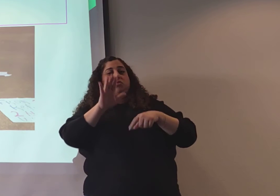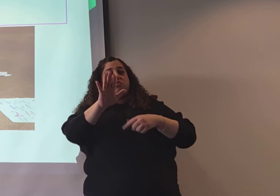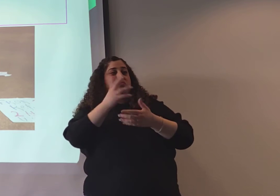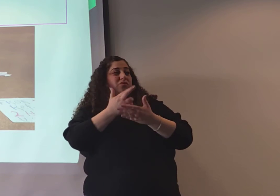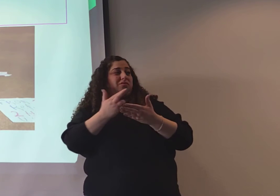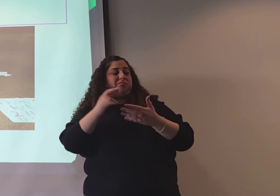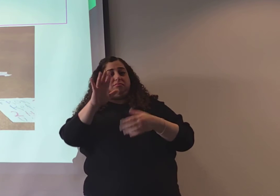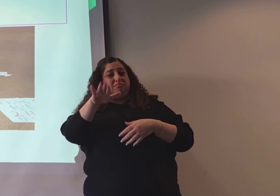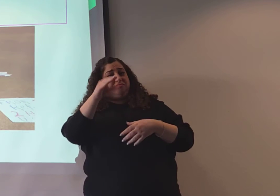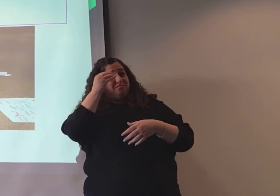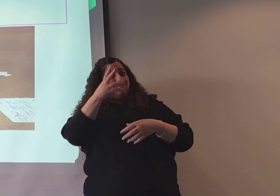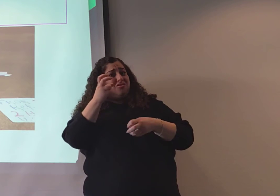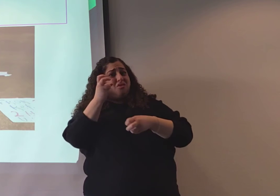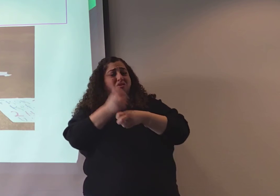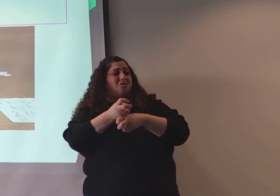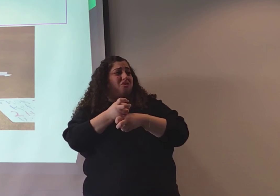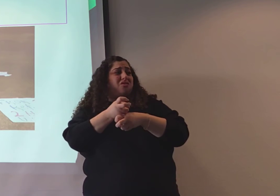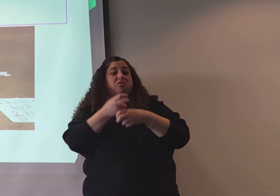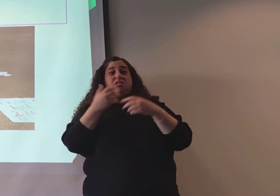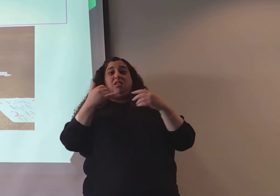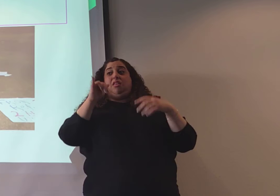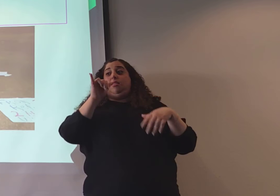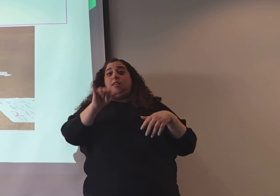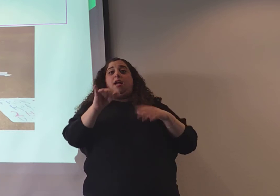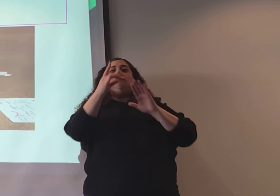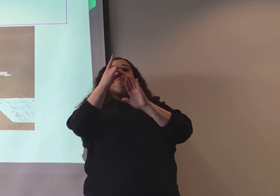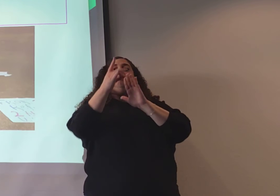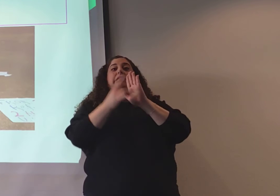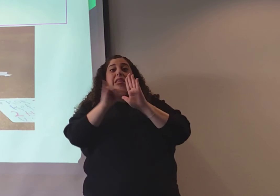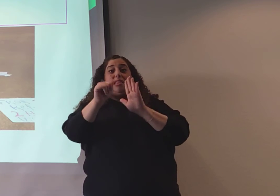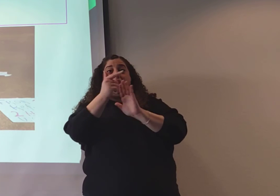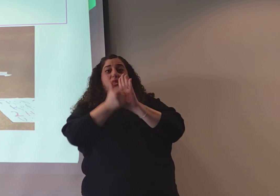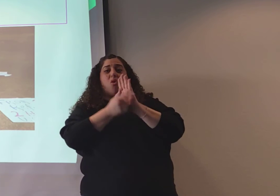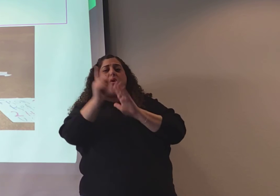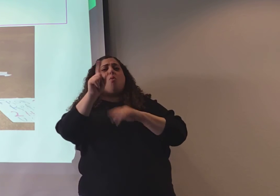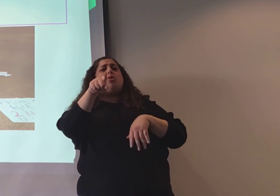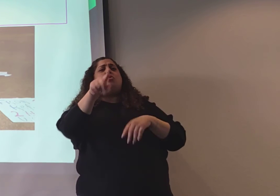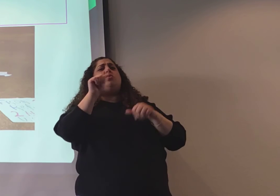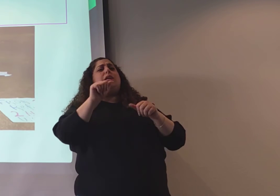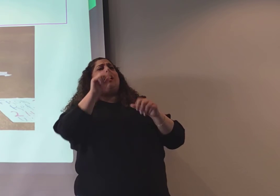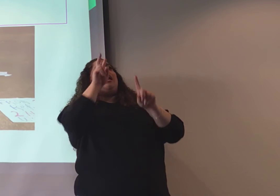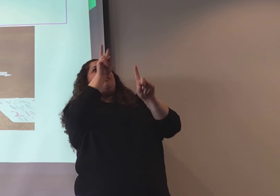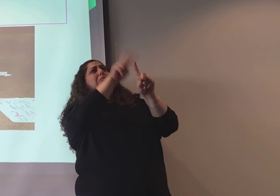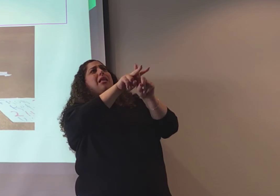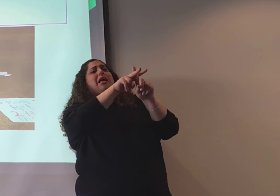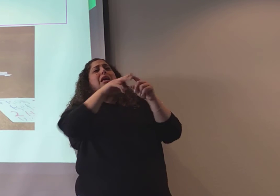It’s very difficult to find section 8 housing right now. It’s important to be in compliance with the lease.